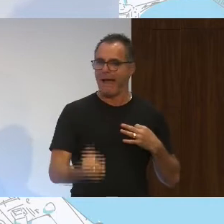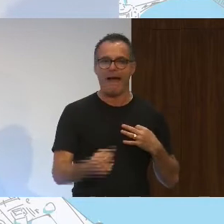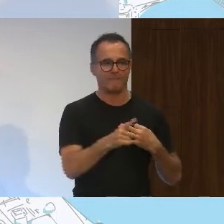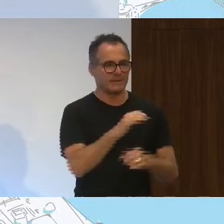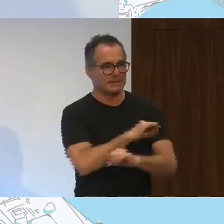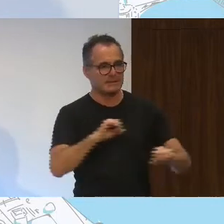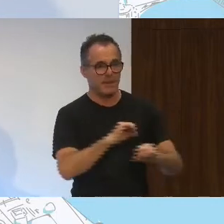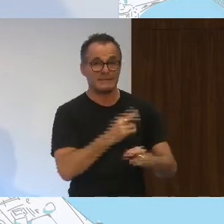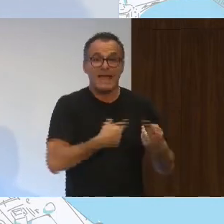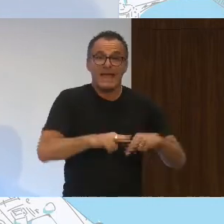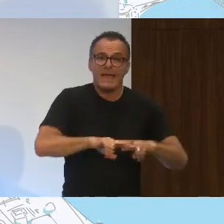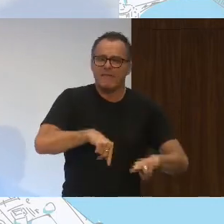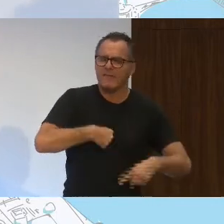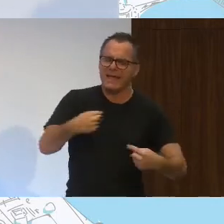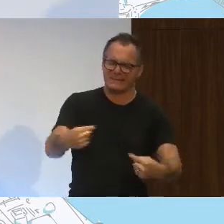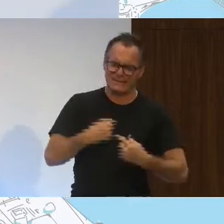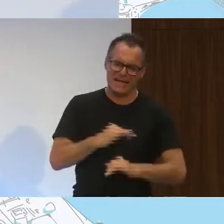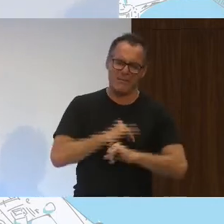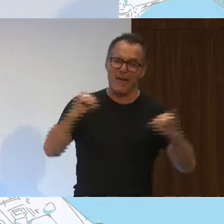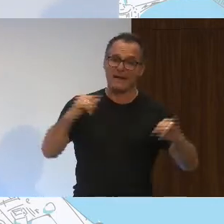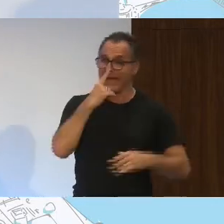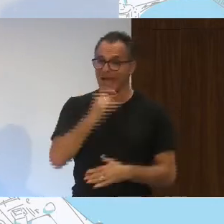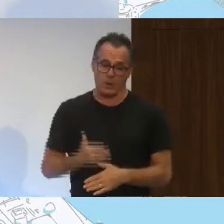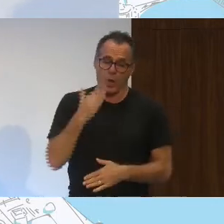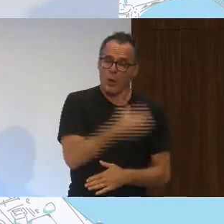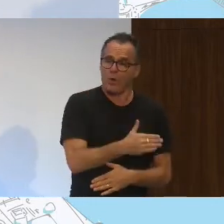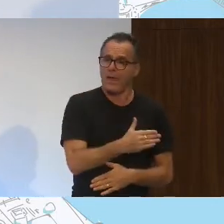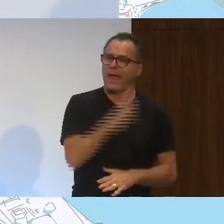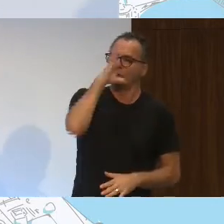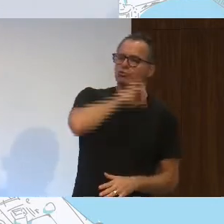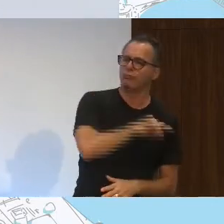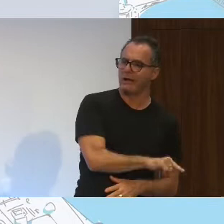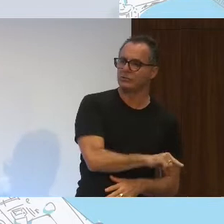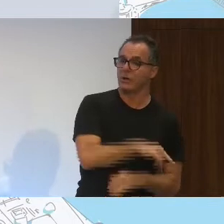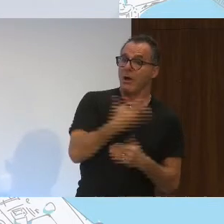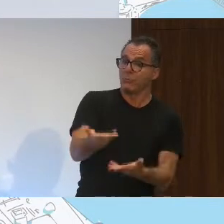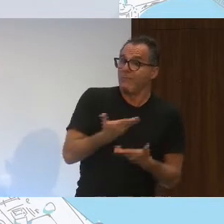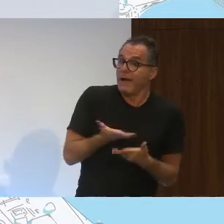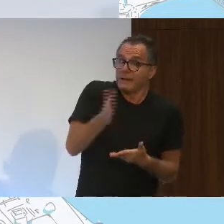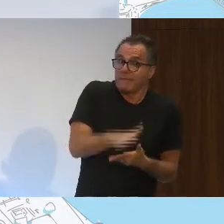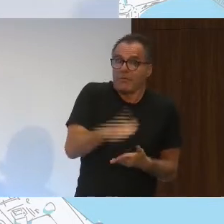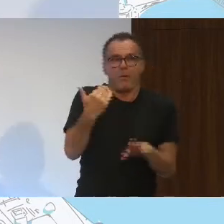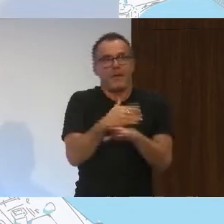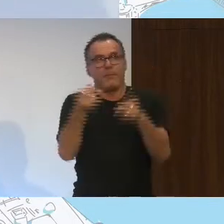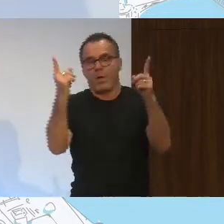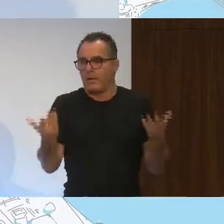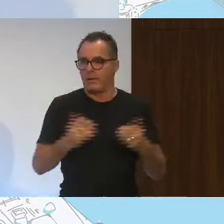If I get a very bad attack, that's my crash space provided by my employer.